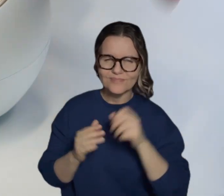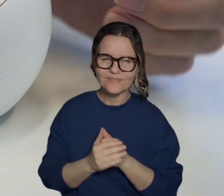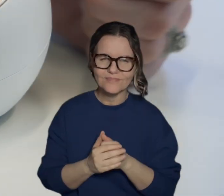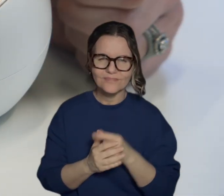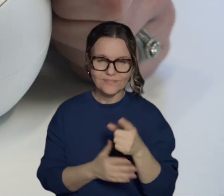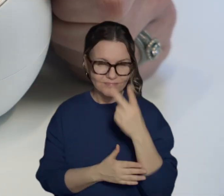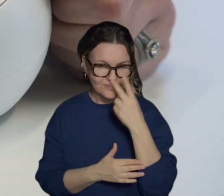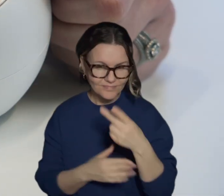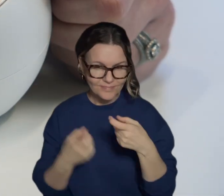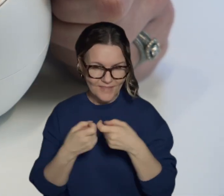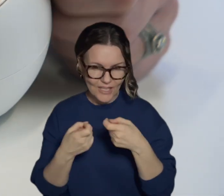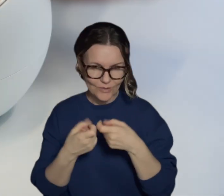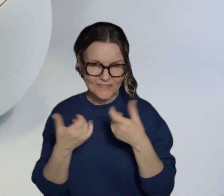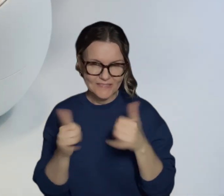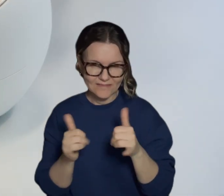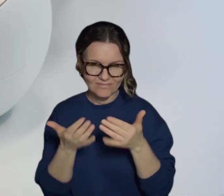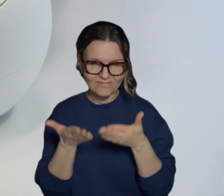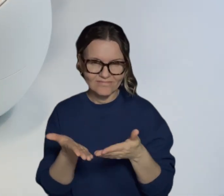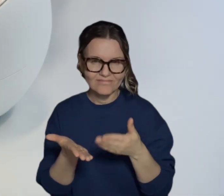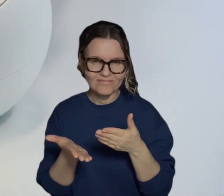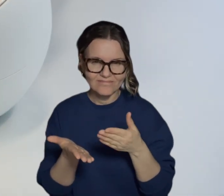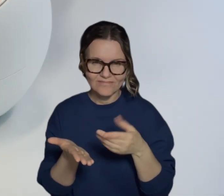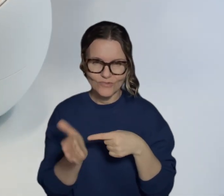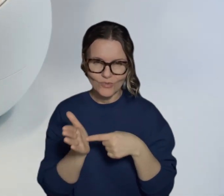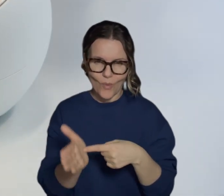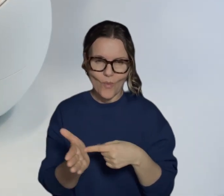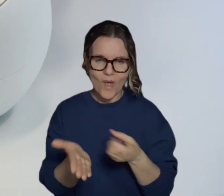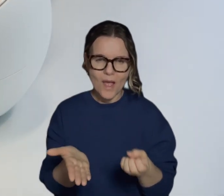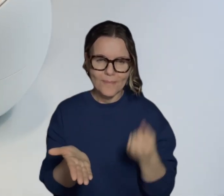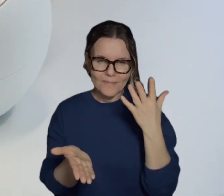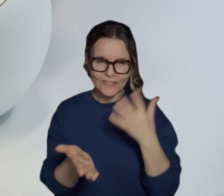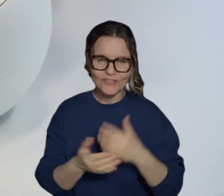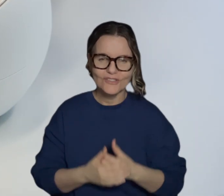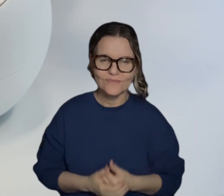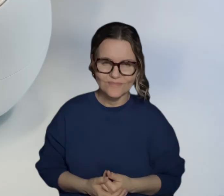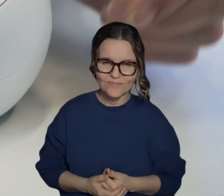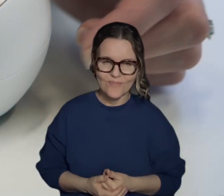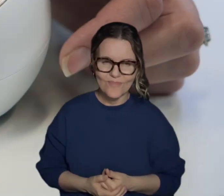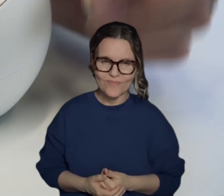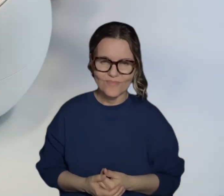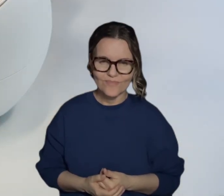and then back down one your battery is still indicated here and you still have your timer